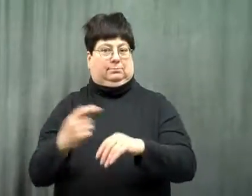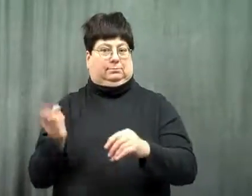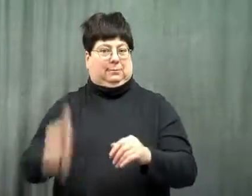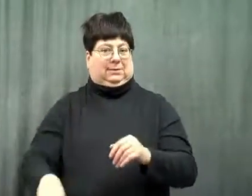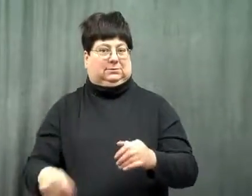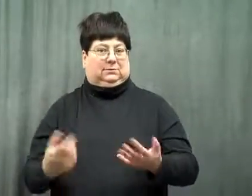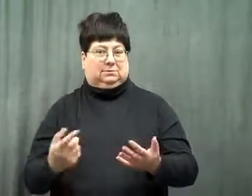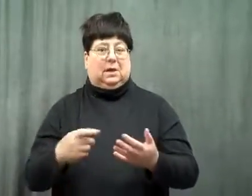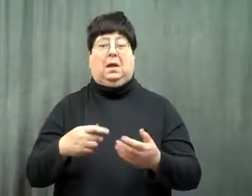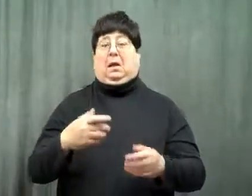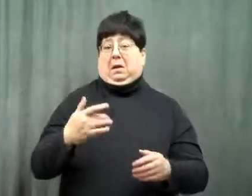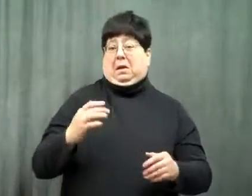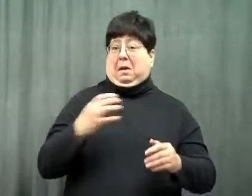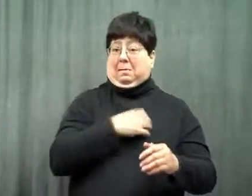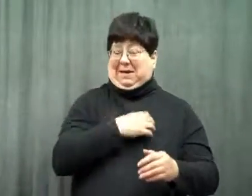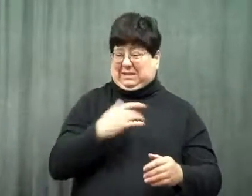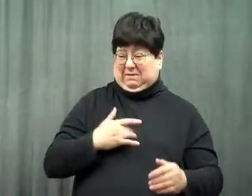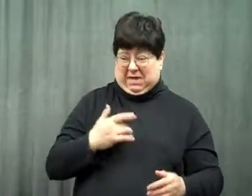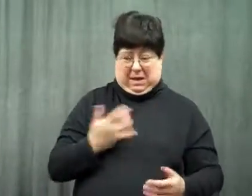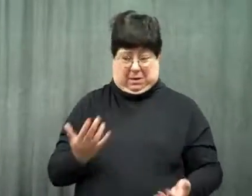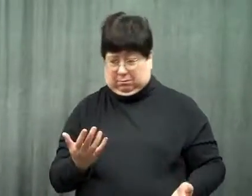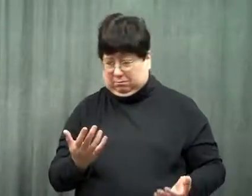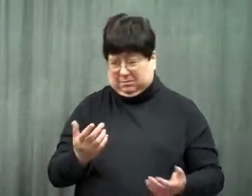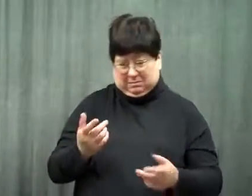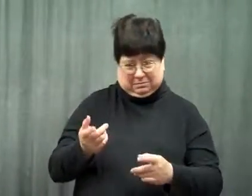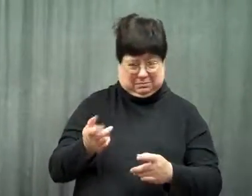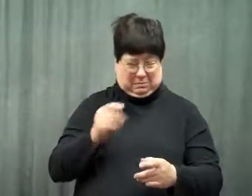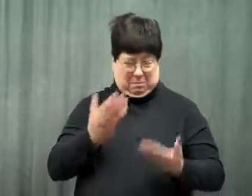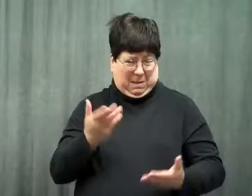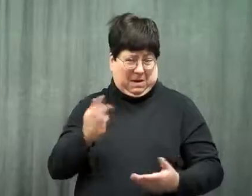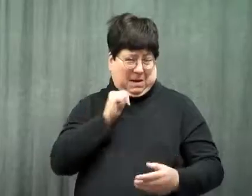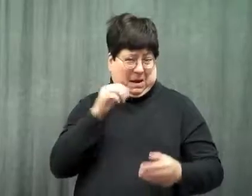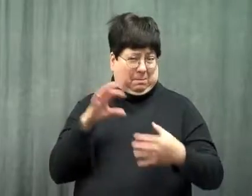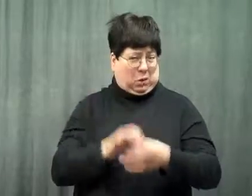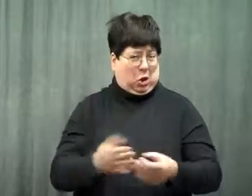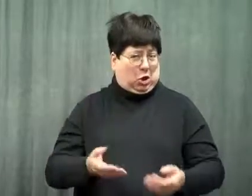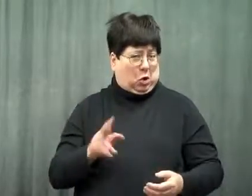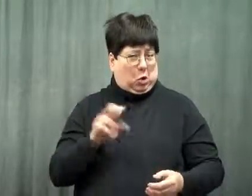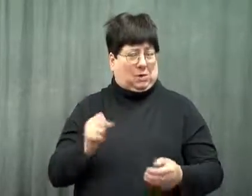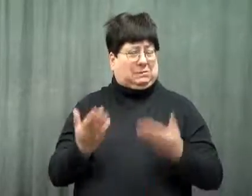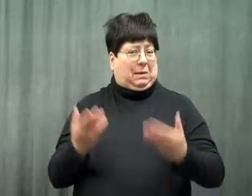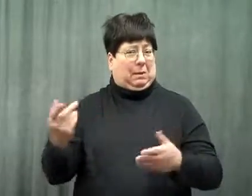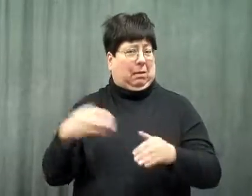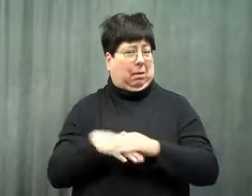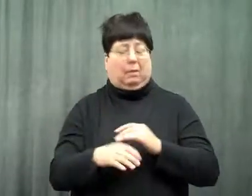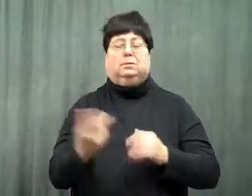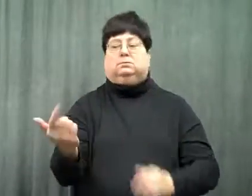If a police officer suspects a person may be an illegal immigrant,